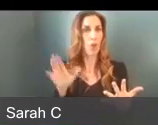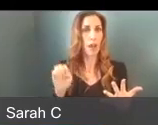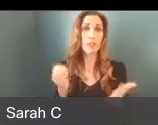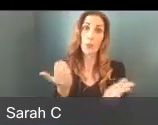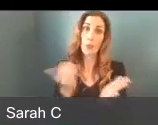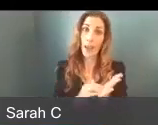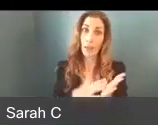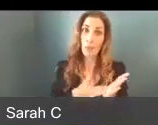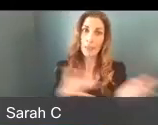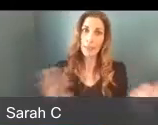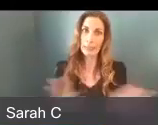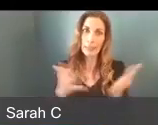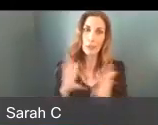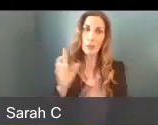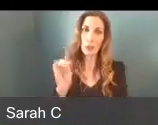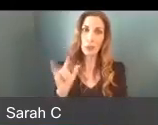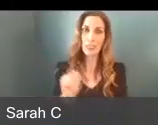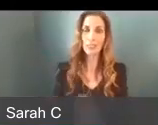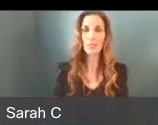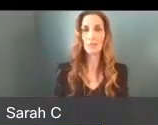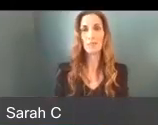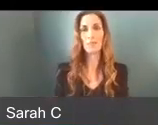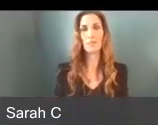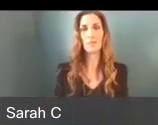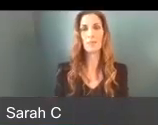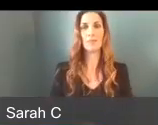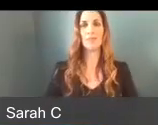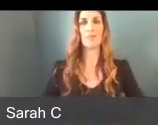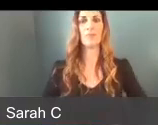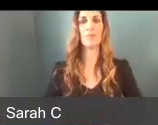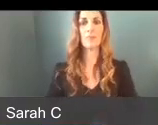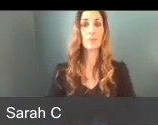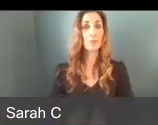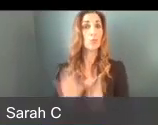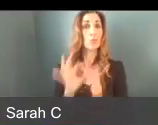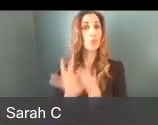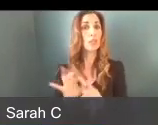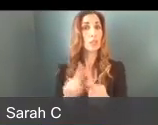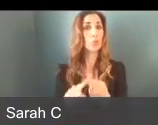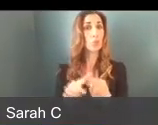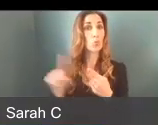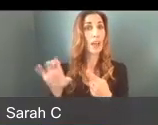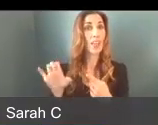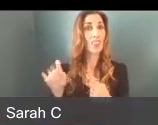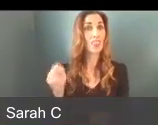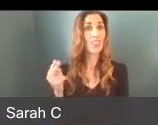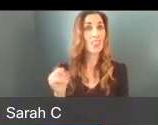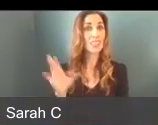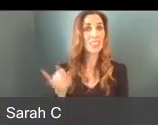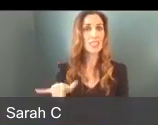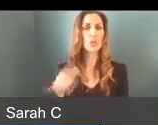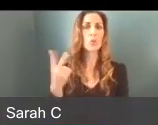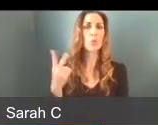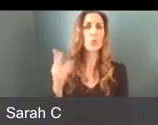do that and then in terms of ethnicity, we have 2% of the Hispanic/Latino community